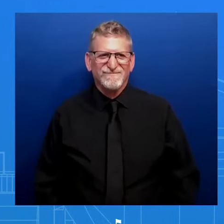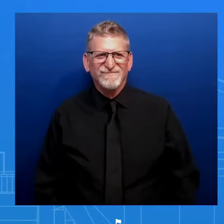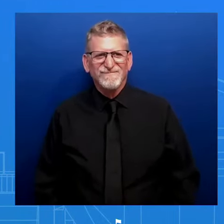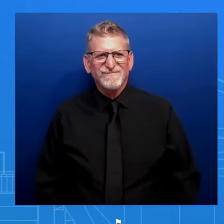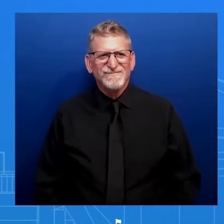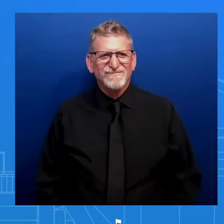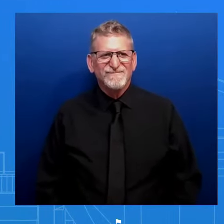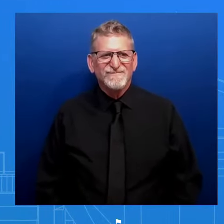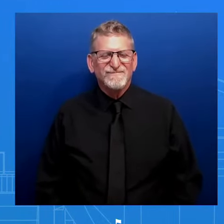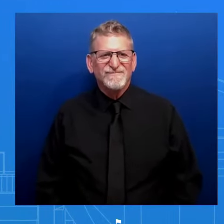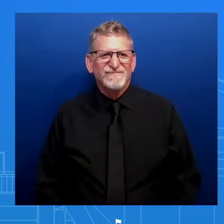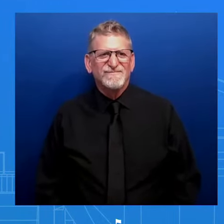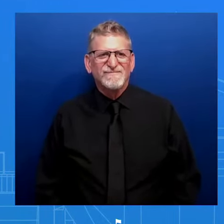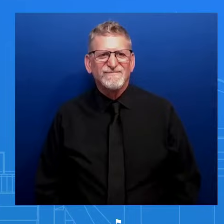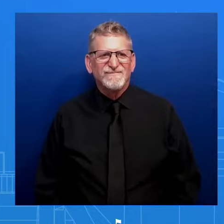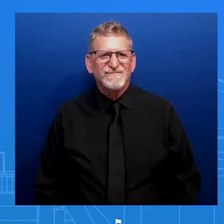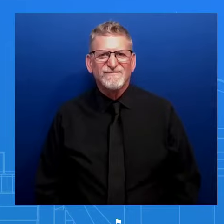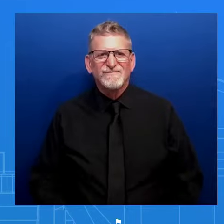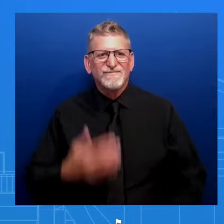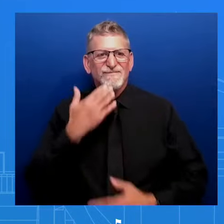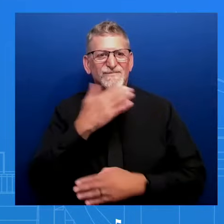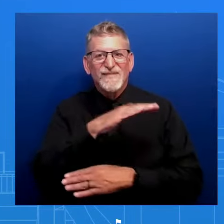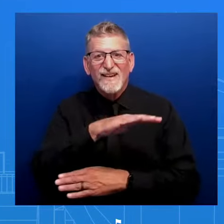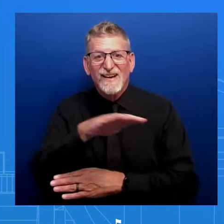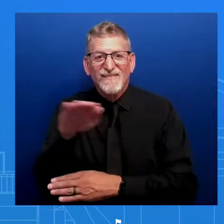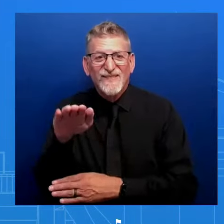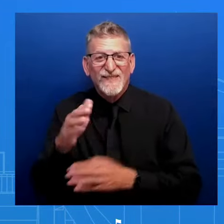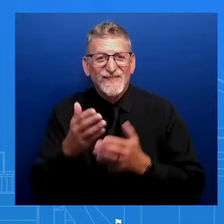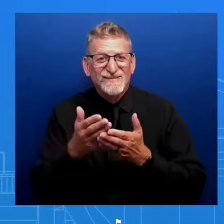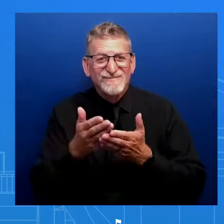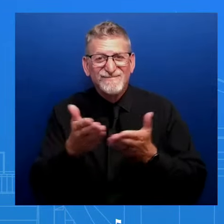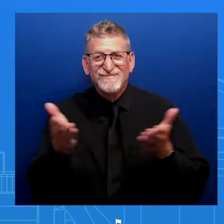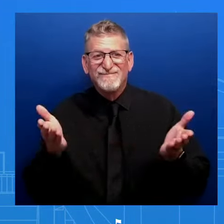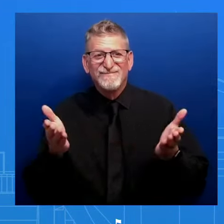Ms. Jean-Pierre: Good afternoon, everybody. The Press: Good afternoon. Ms. Jean-Pierre: Okay, a couple things at the top.